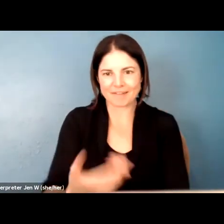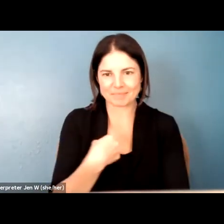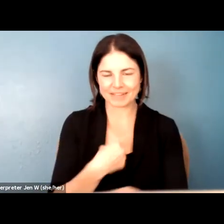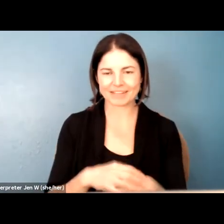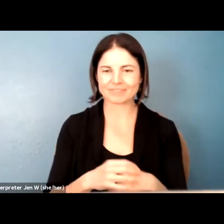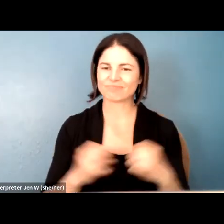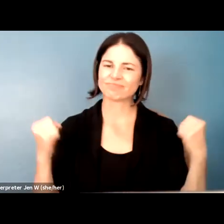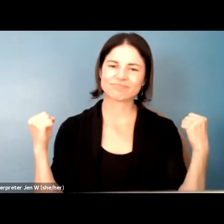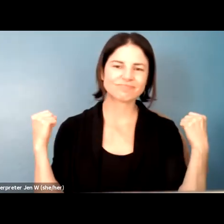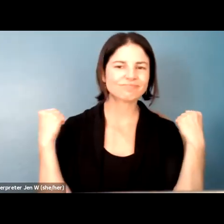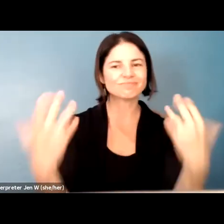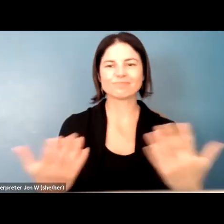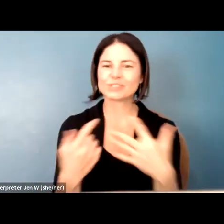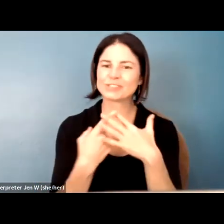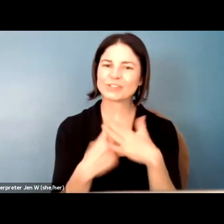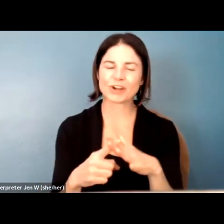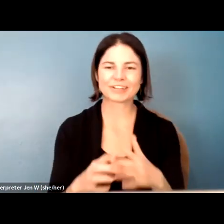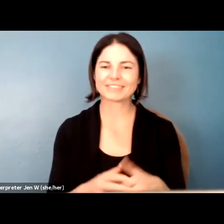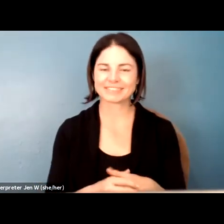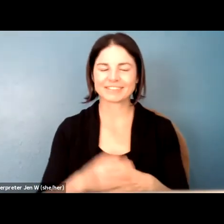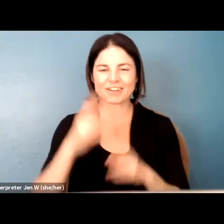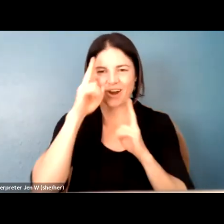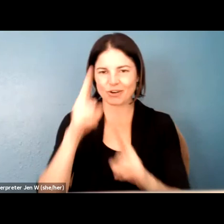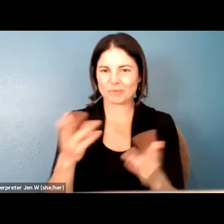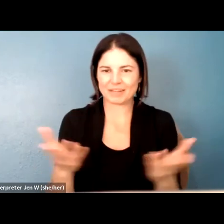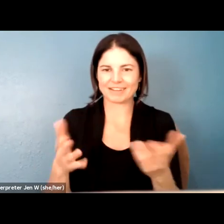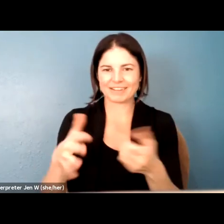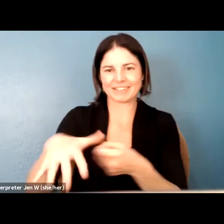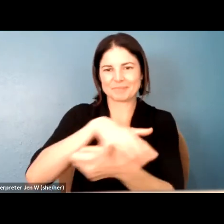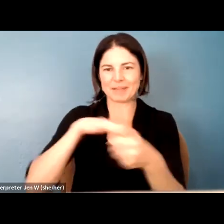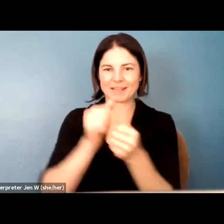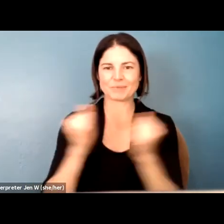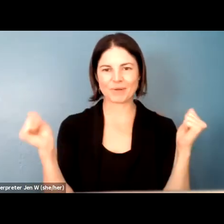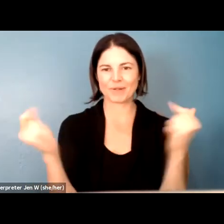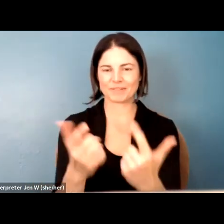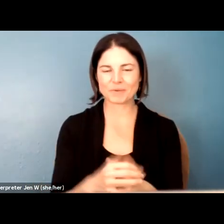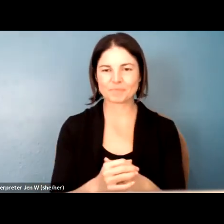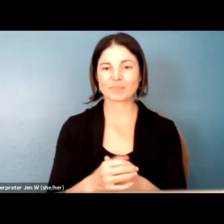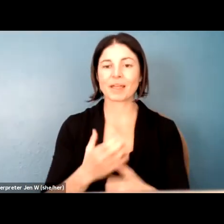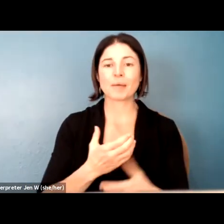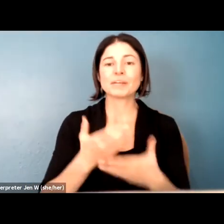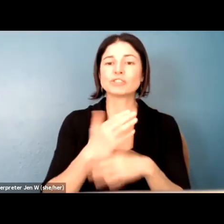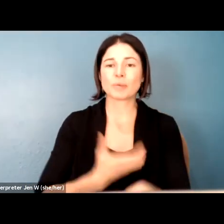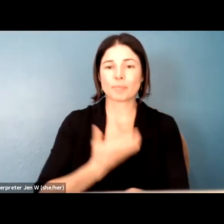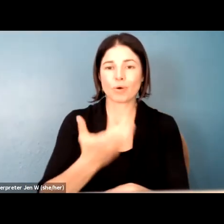right in. It's an honor to be here in this space with all of you and I'm going to share a poem that I wrote called sight